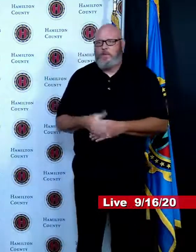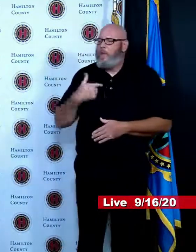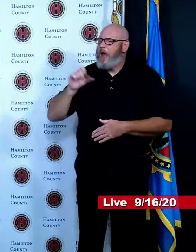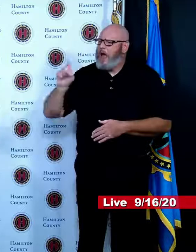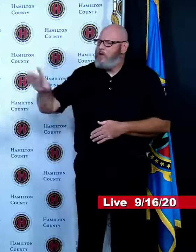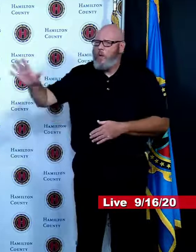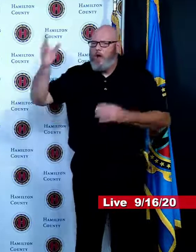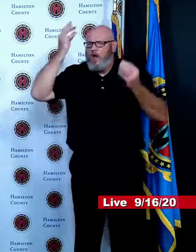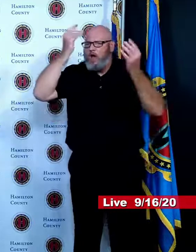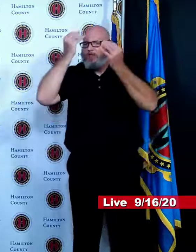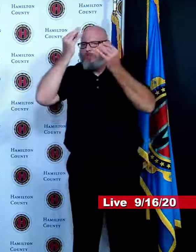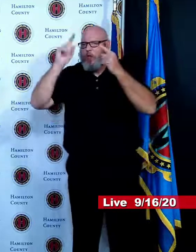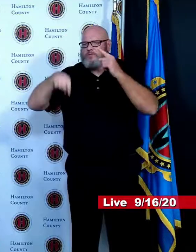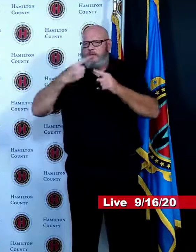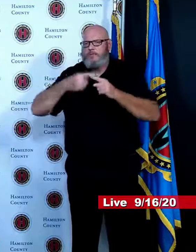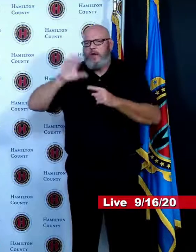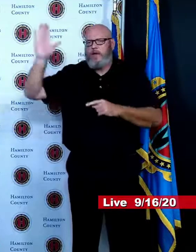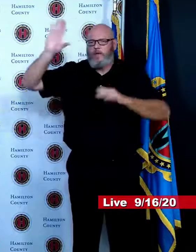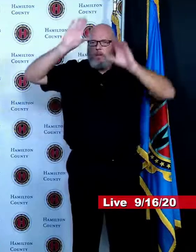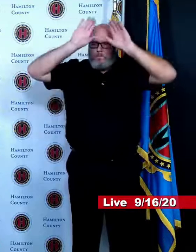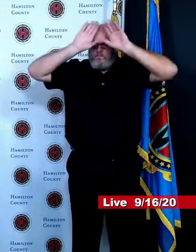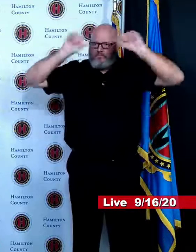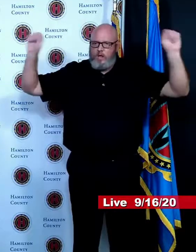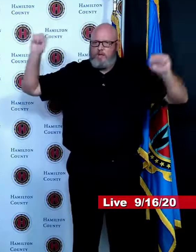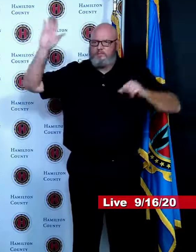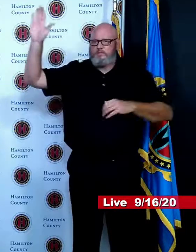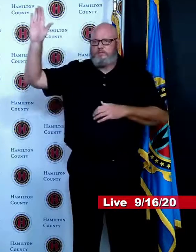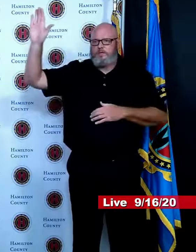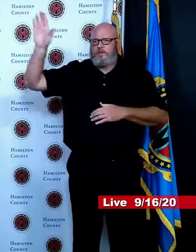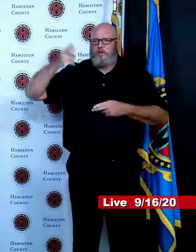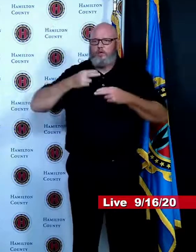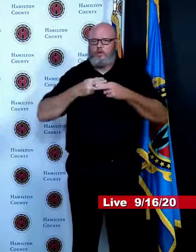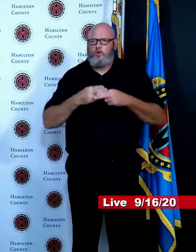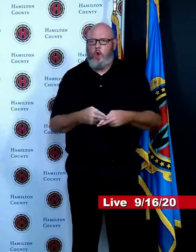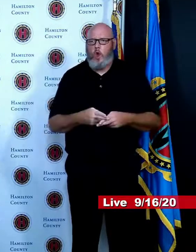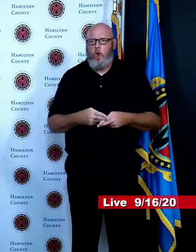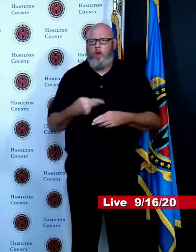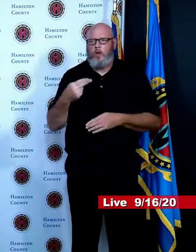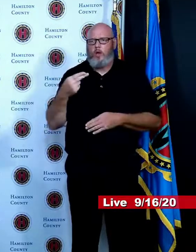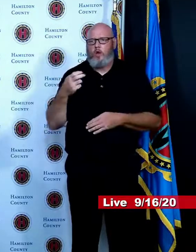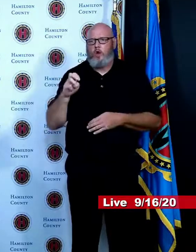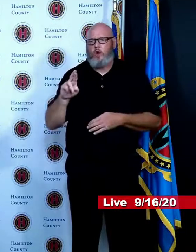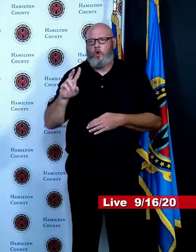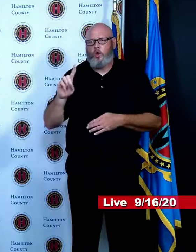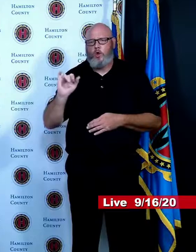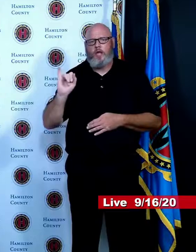on herd immunity as a as a goal for fighting the coronavirus